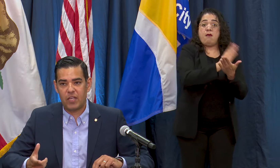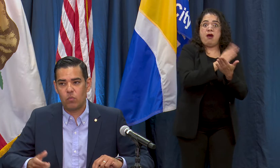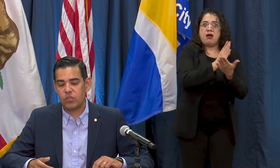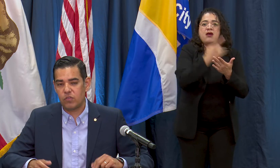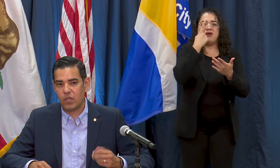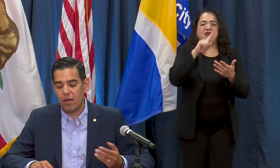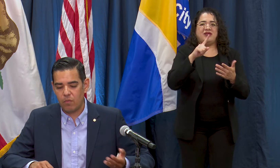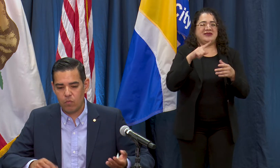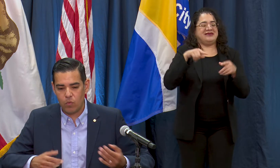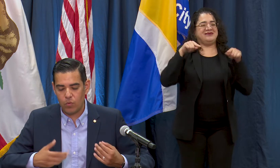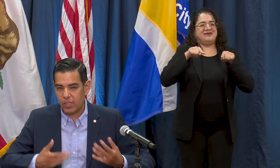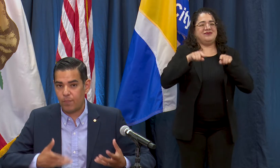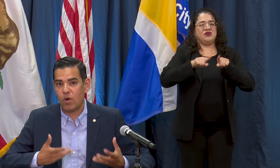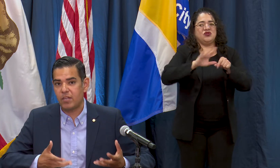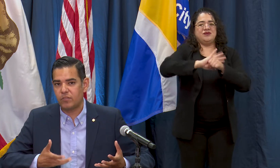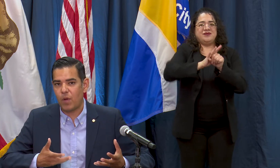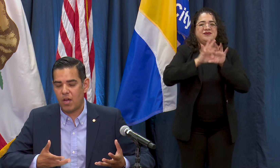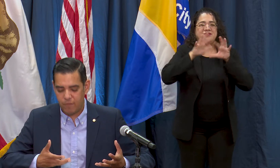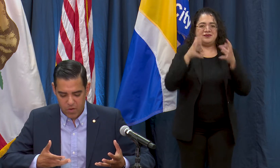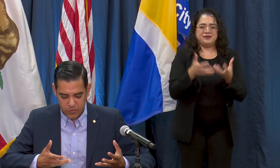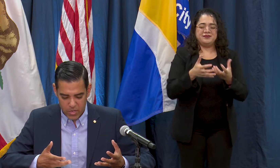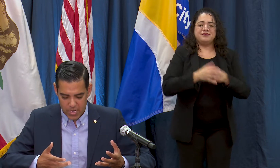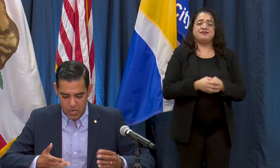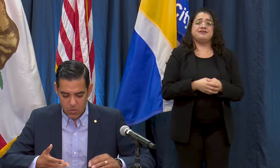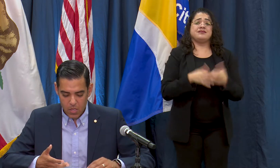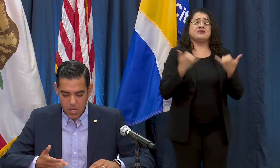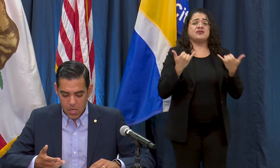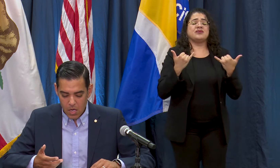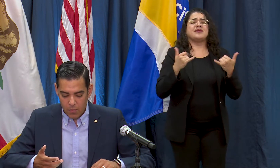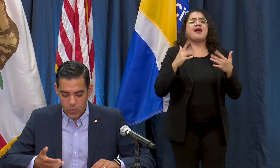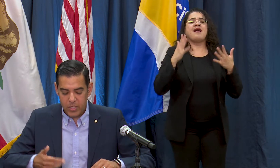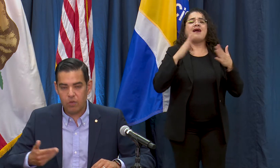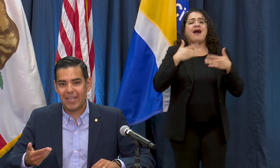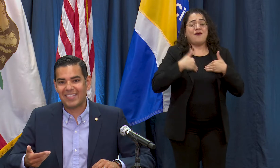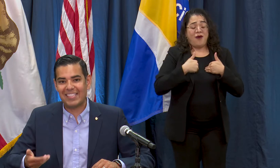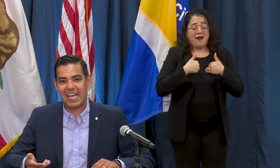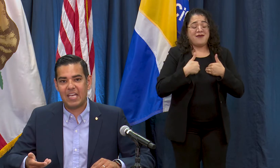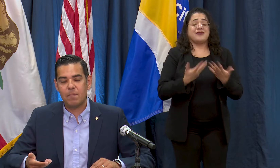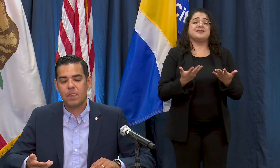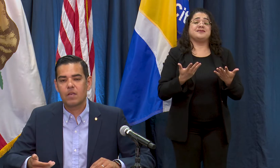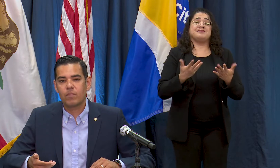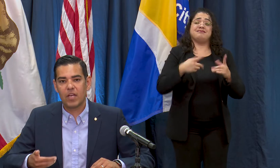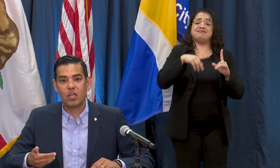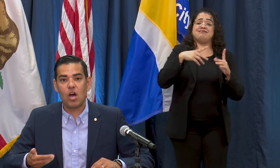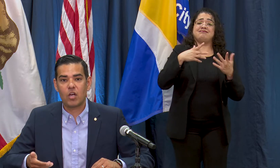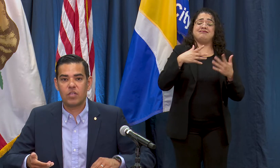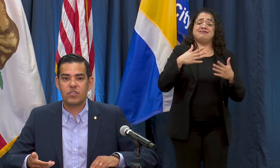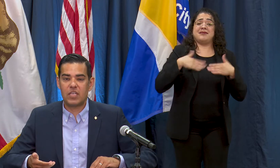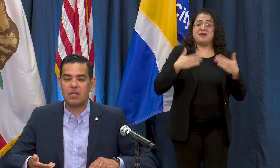which is really a bright spot for us right now, we know that today Congress is